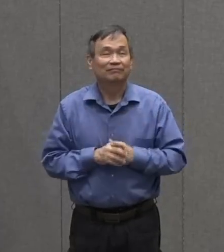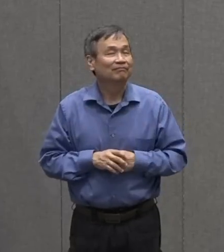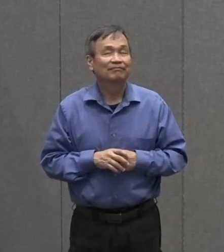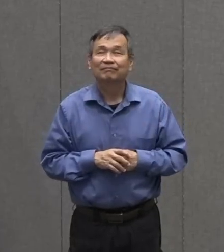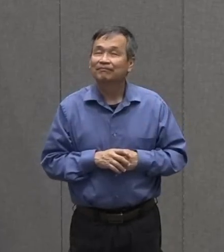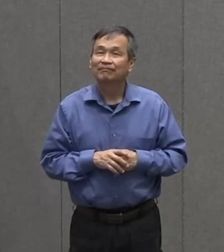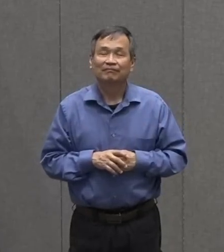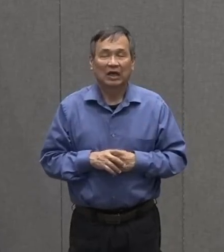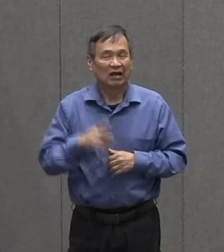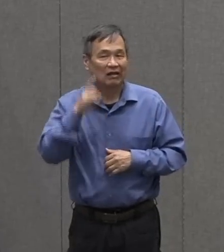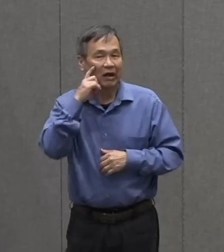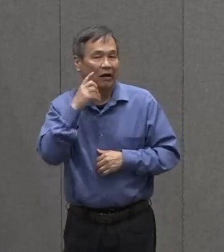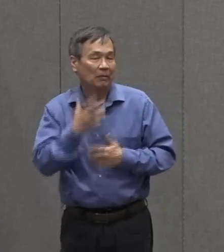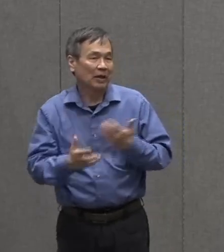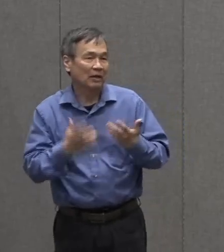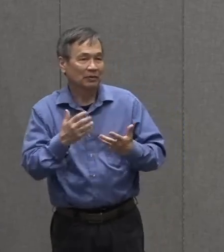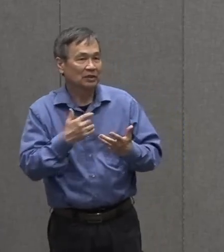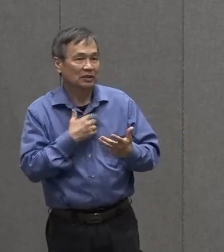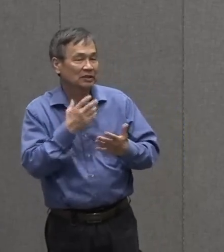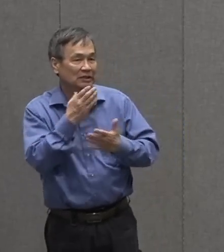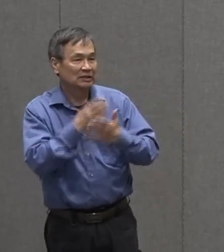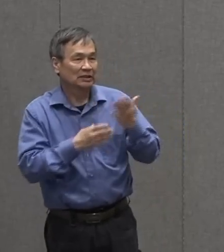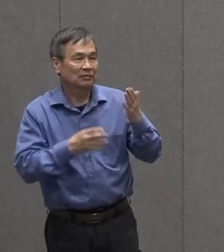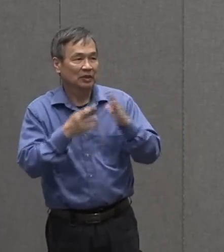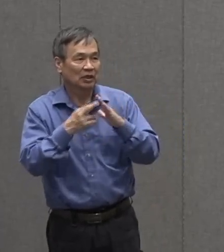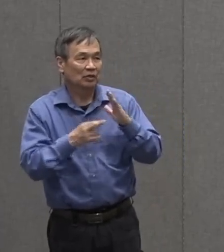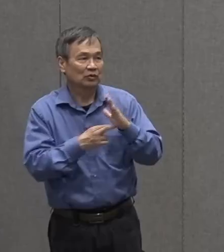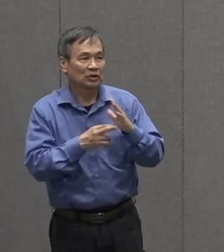or maybe they might just have only a few,